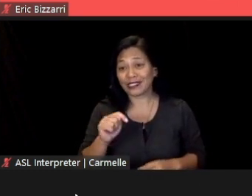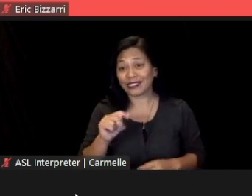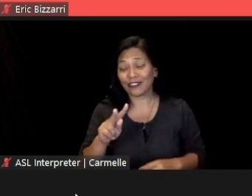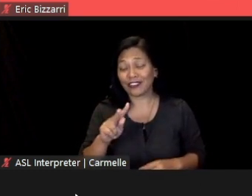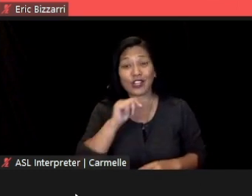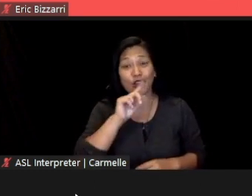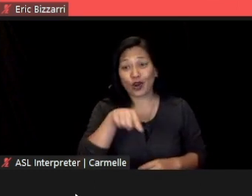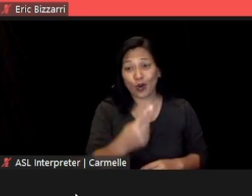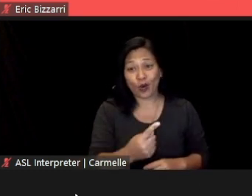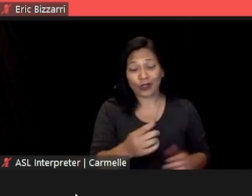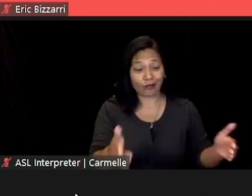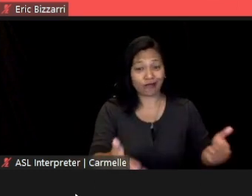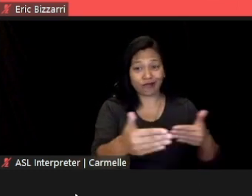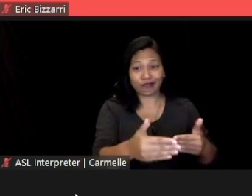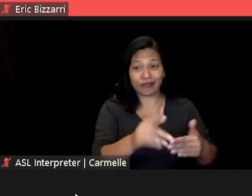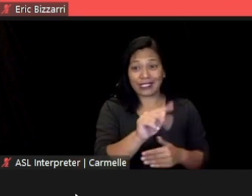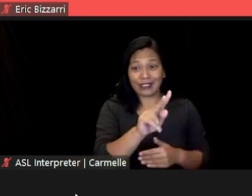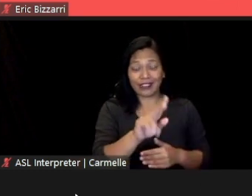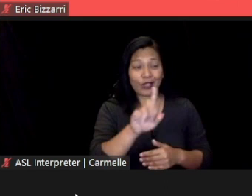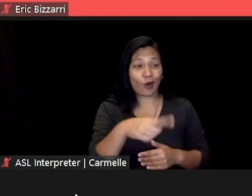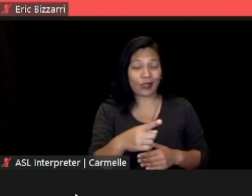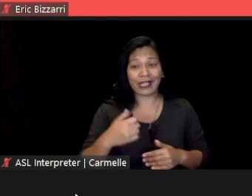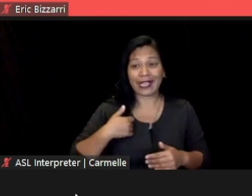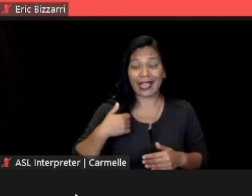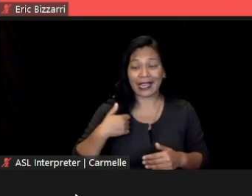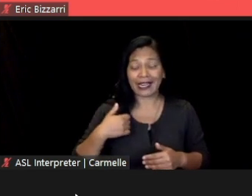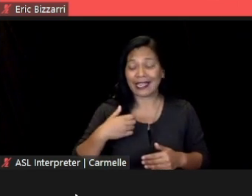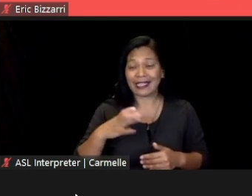much broader than just Canadian CRTC, licensed broadcasters.